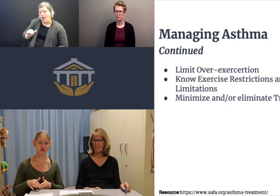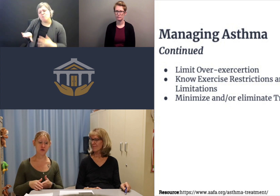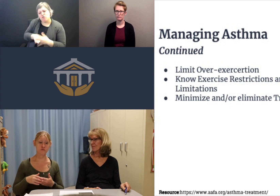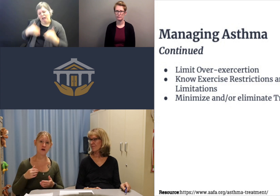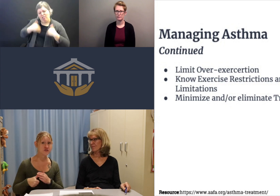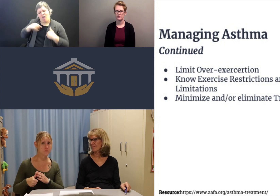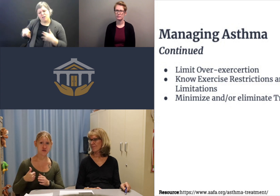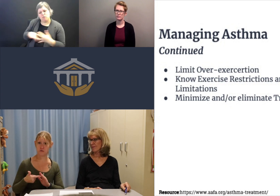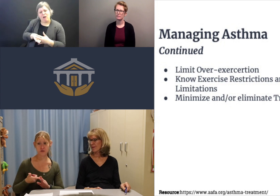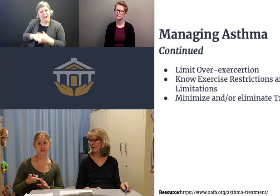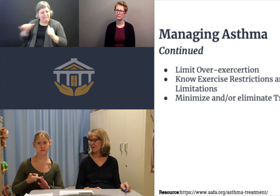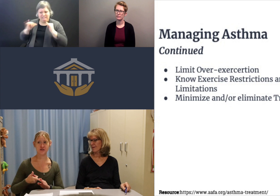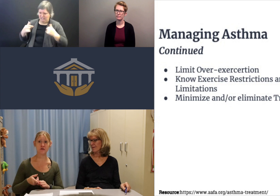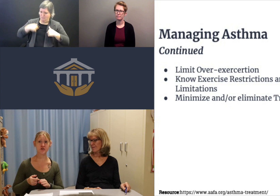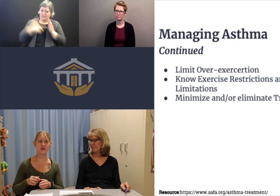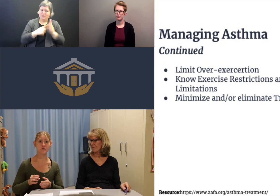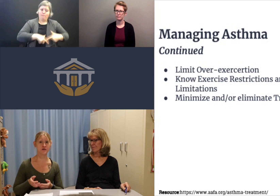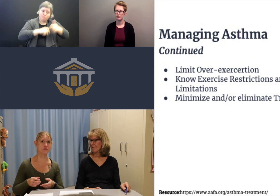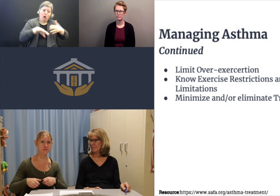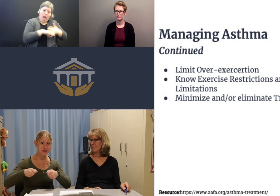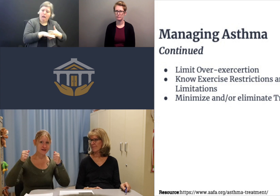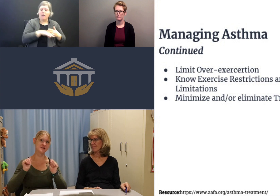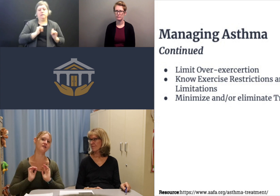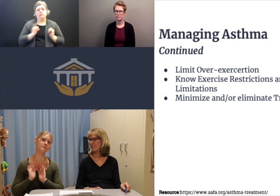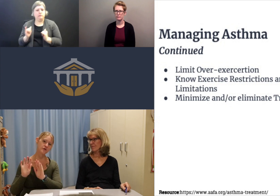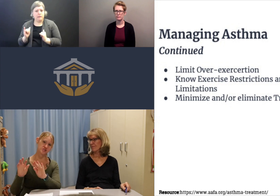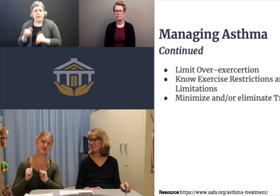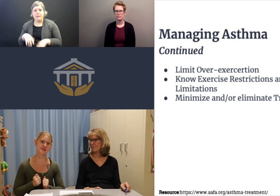Don't run too much. Don't play too much. Don't try to overdo it with picking stuff up, pushing stuff.